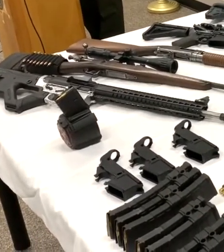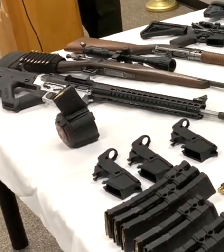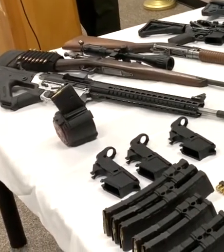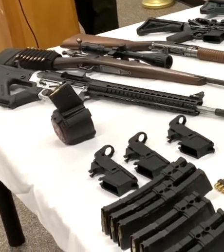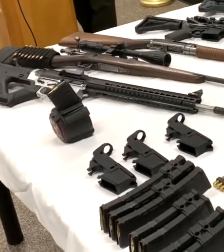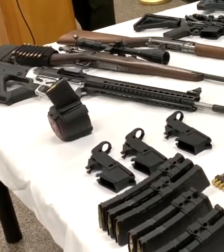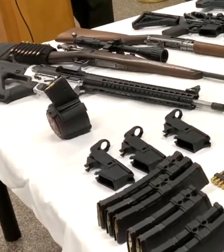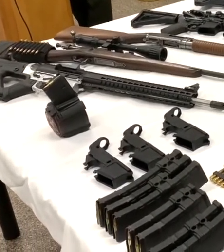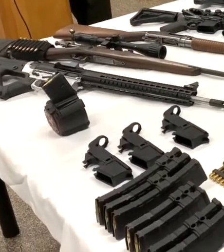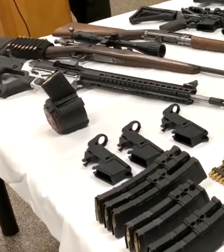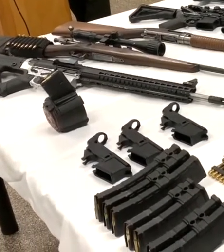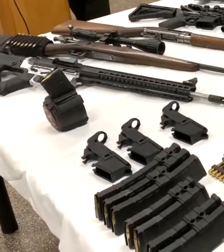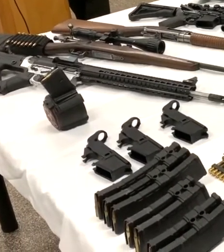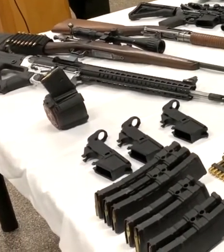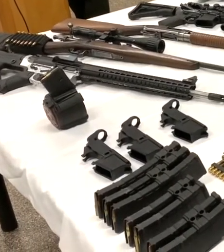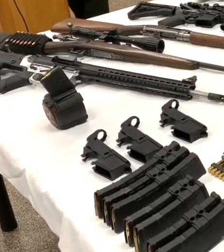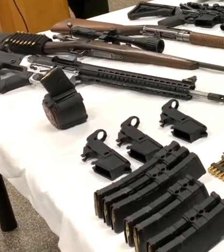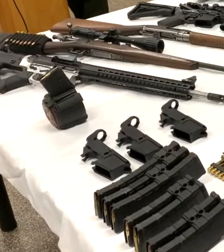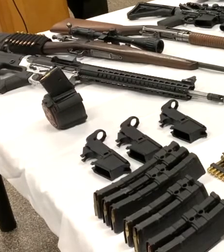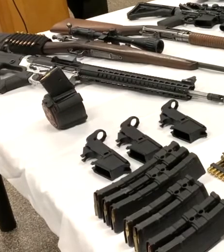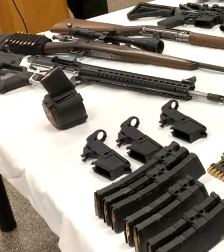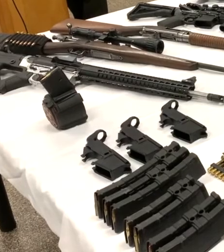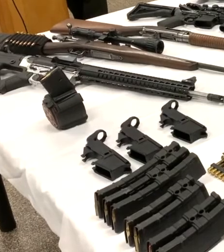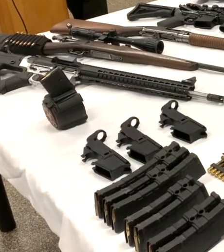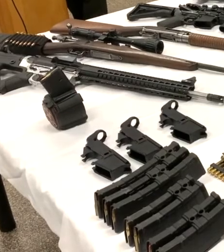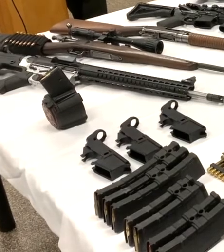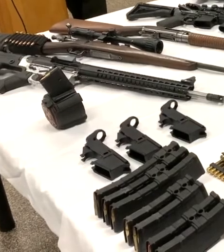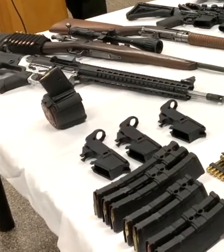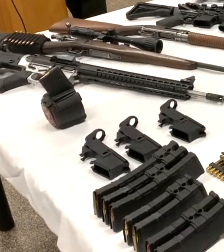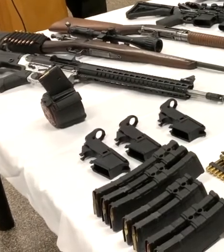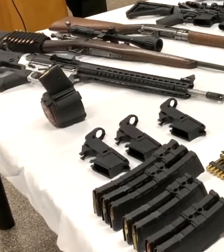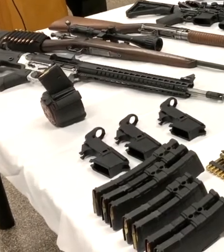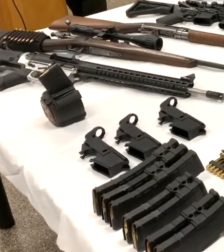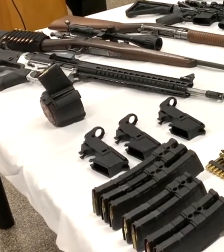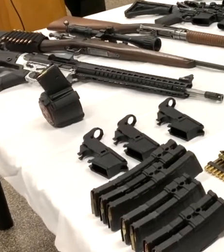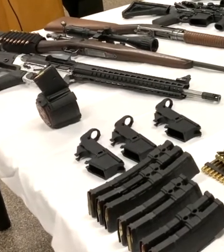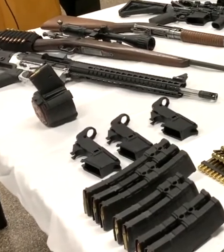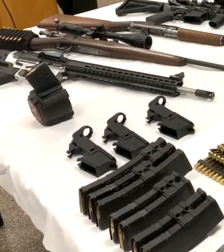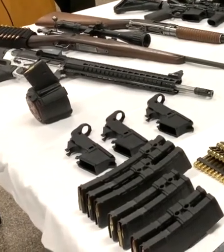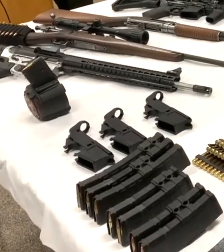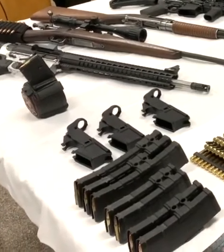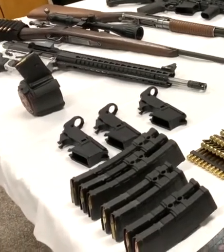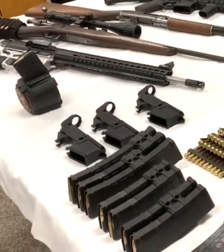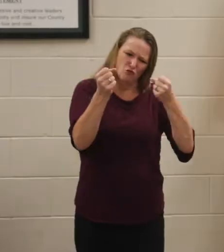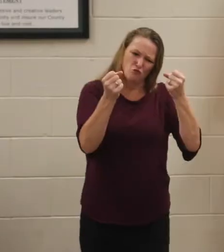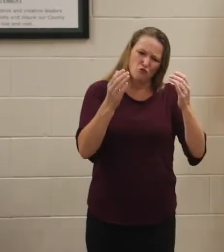He never made an attempt that we know of to get into the driver side and the vehicle was in fact disabled.